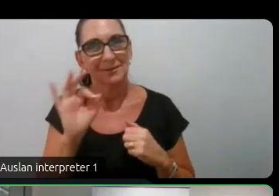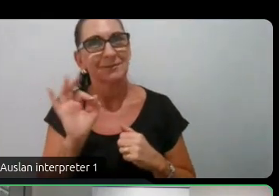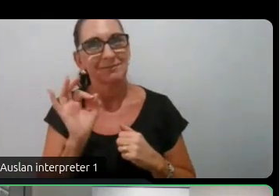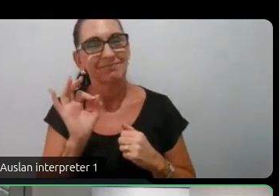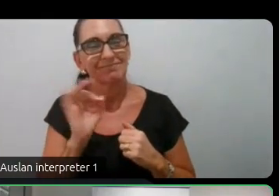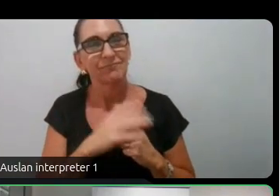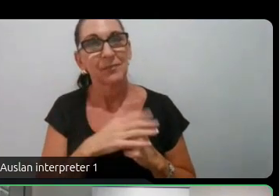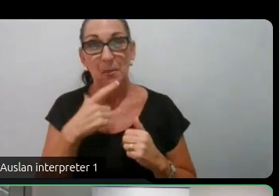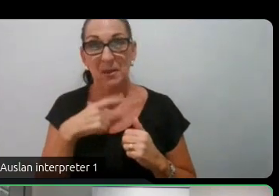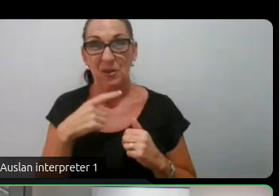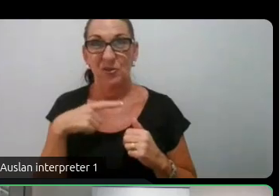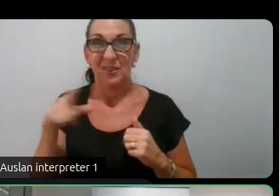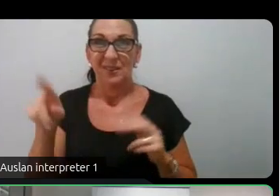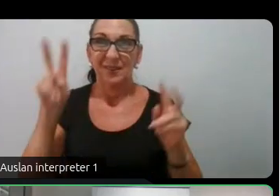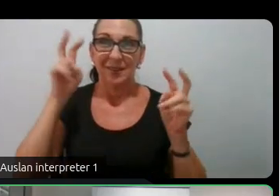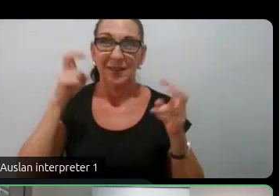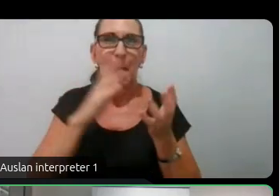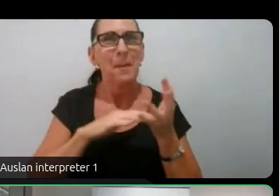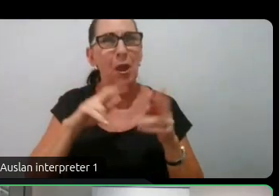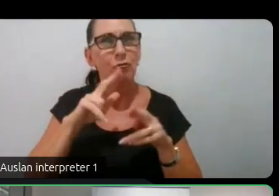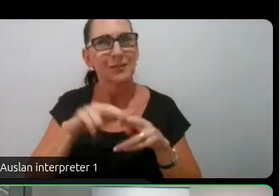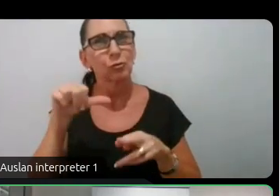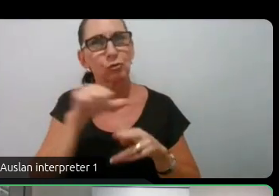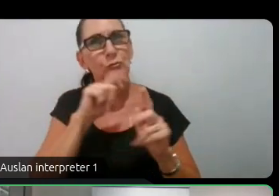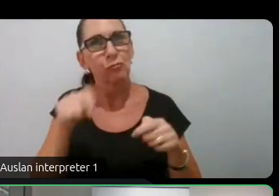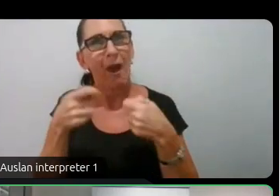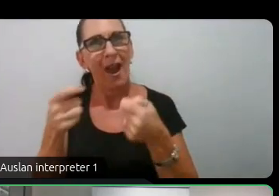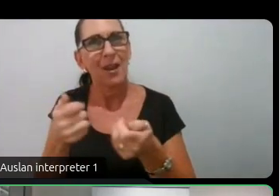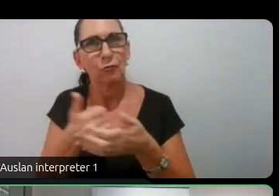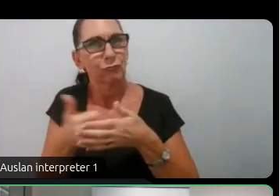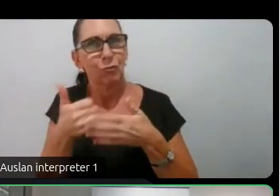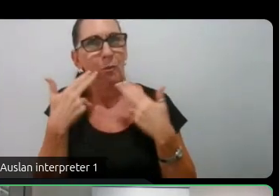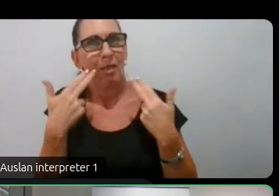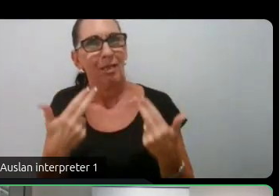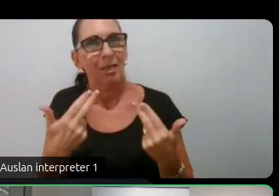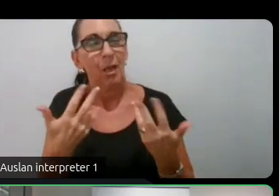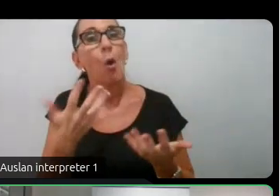into what you'd reasonably expect a parent to provide or is something that should be uh the